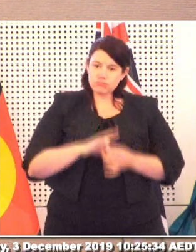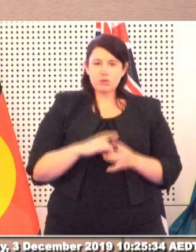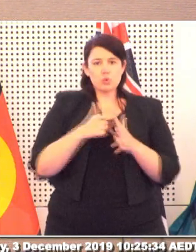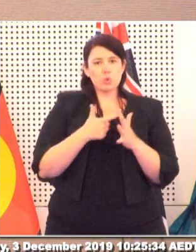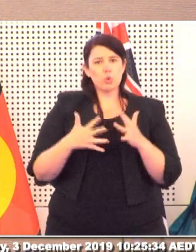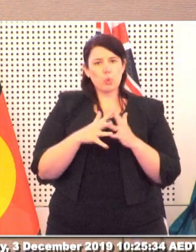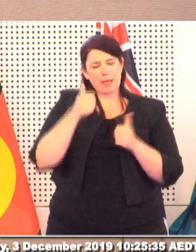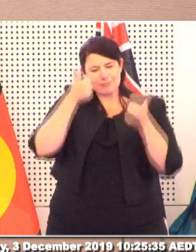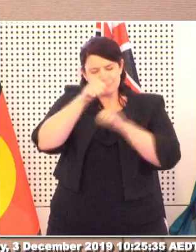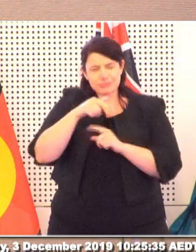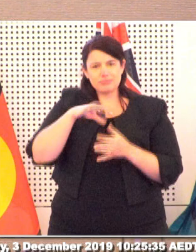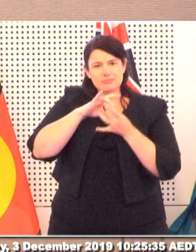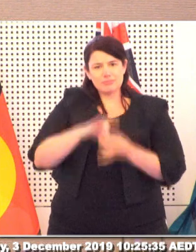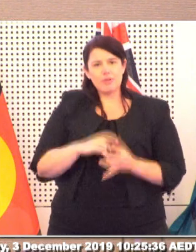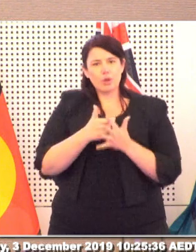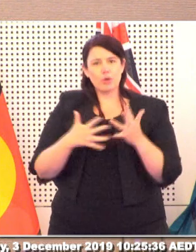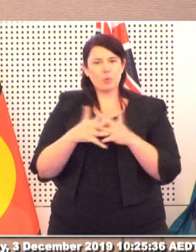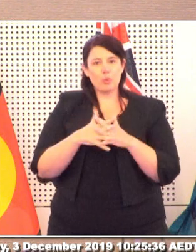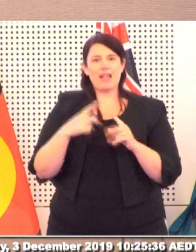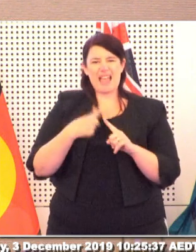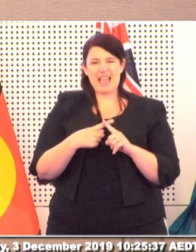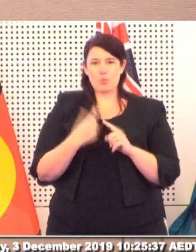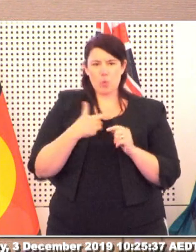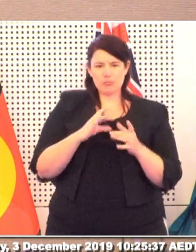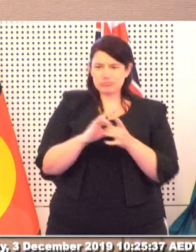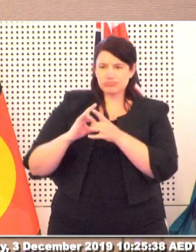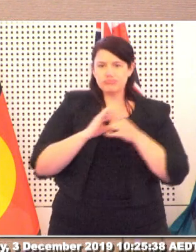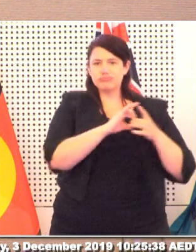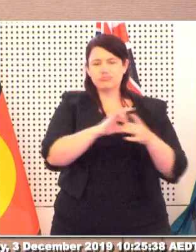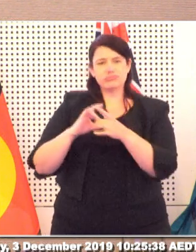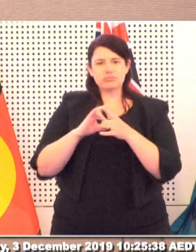keep those networks between residents and between carer groups and staff.